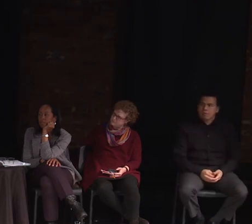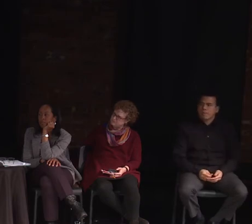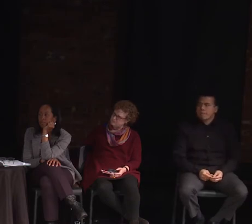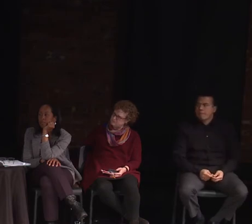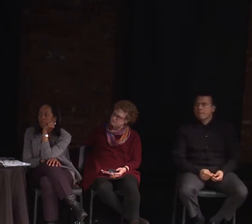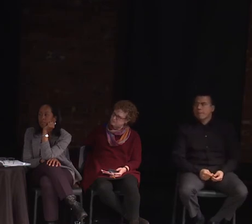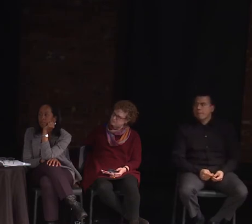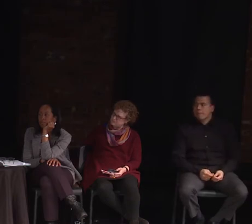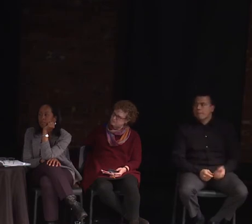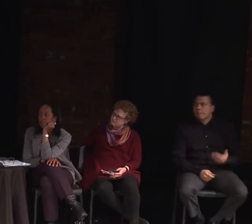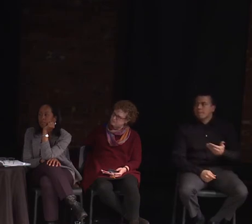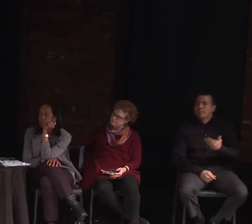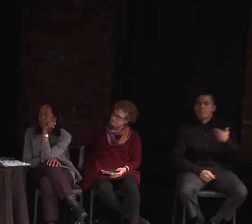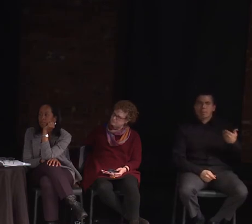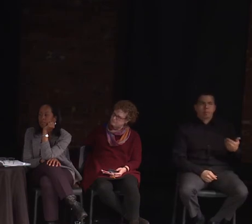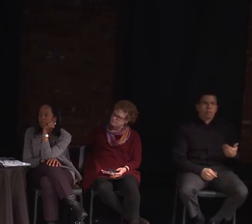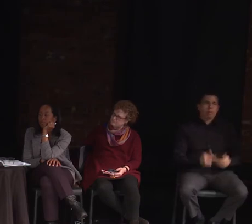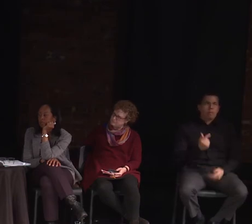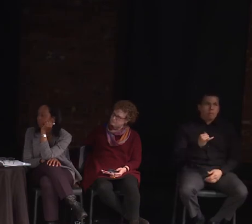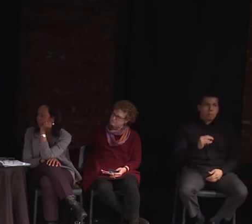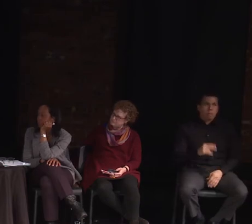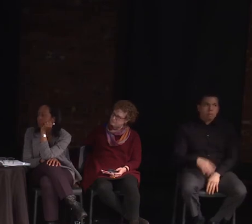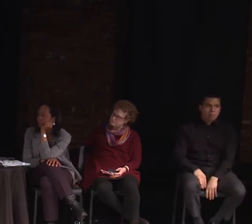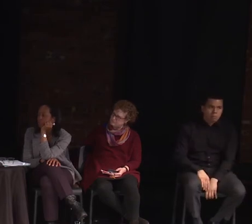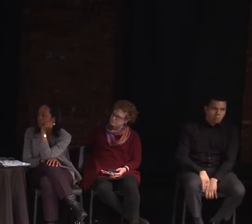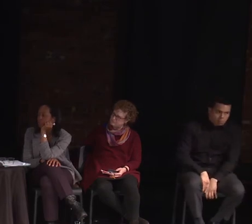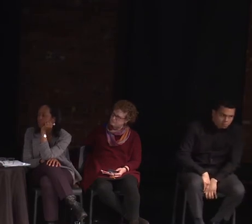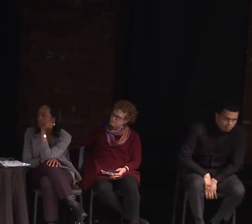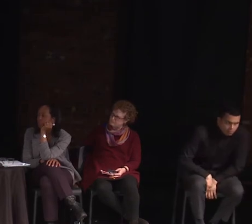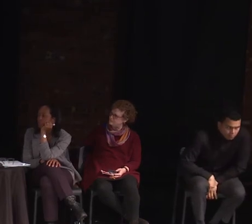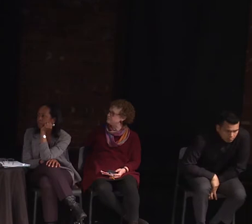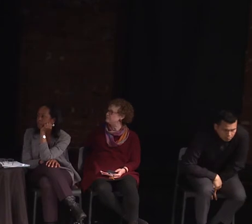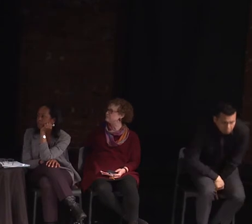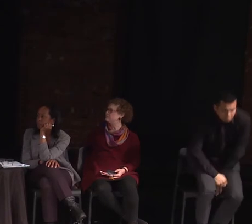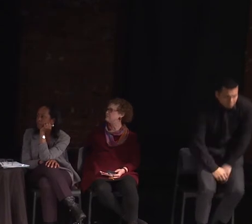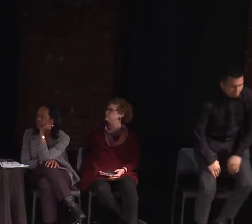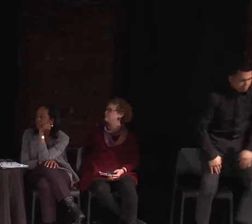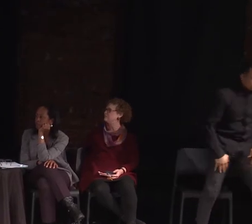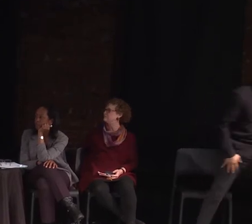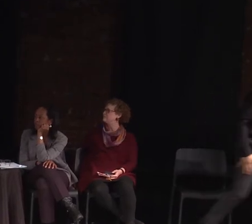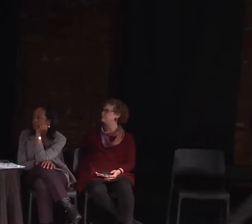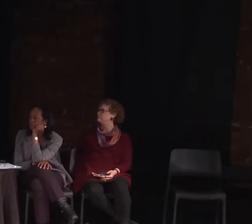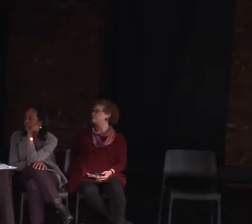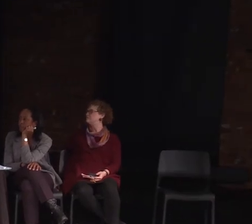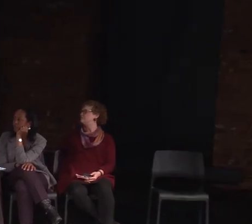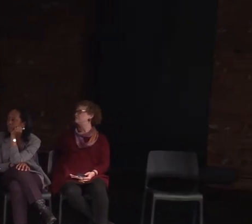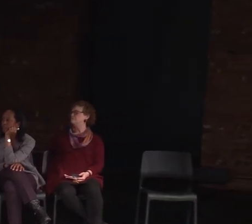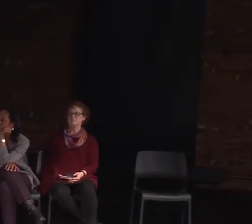Edwin: Jina, can you talk about the work that you guys do? Jina: Sure.